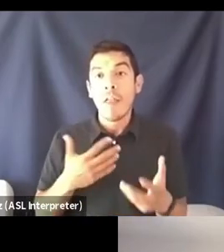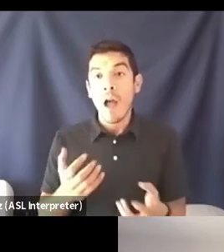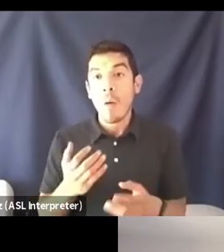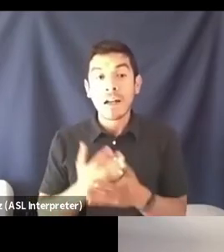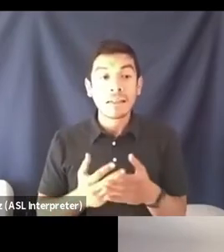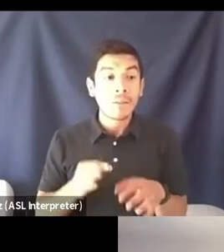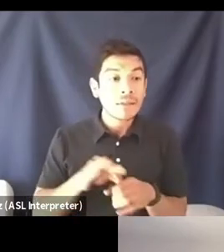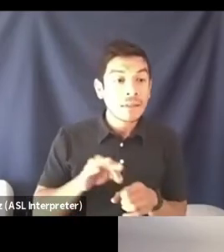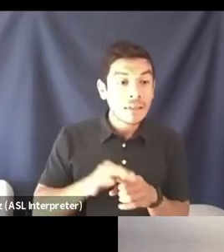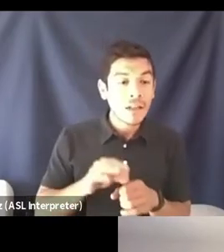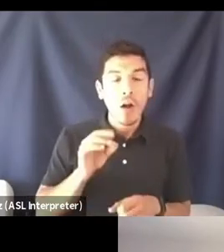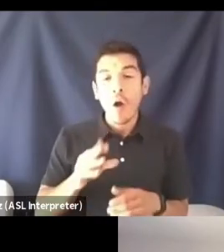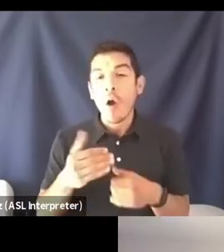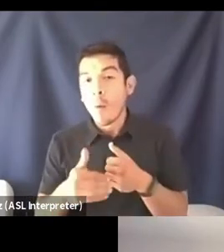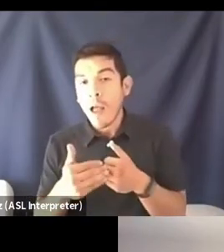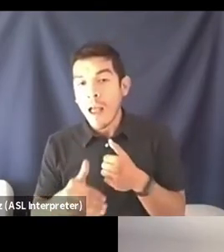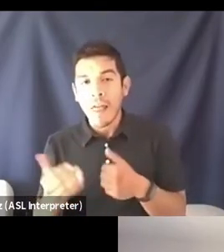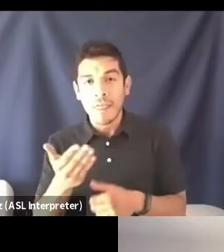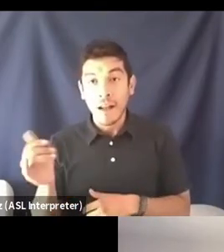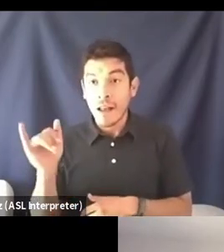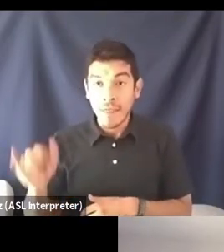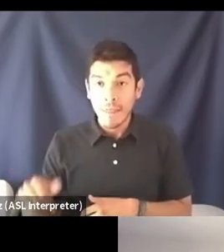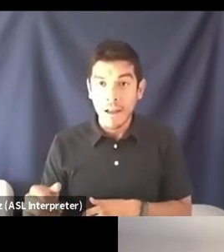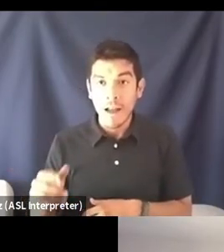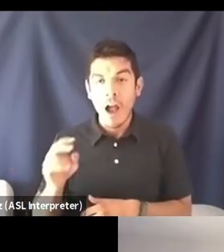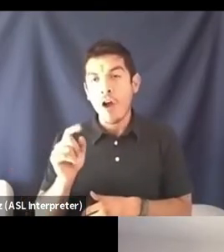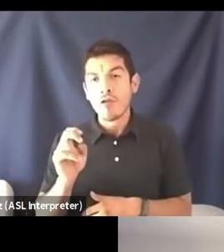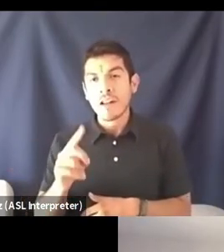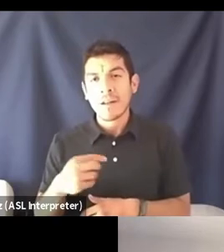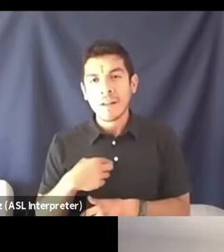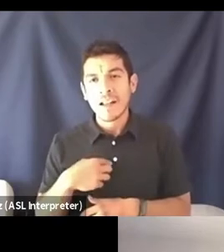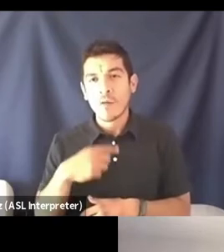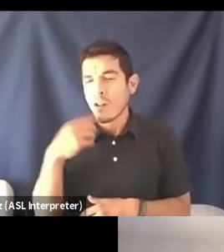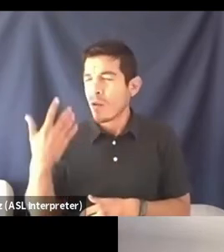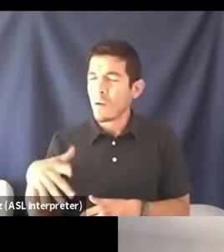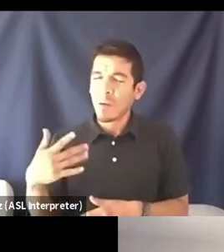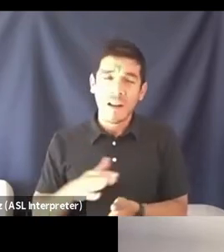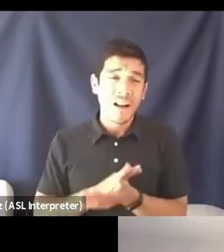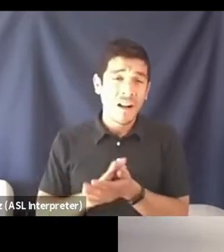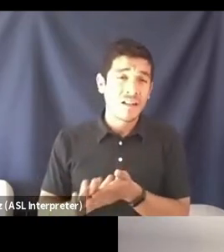or bread, things like that. Treated me I mean really really nice. And Yingying's mom,